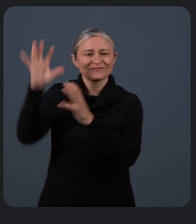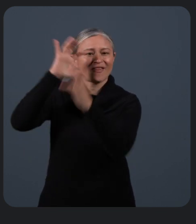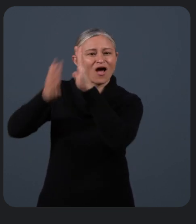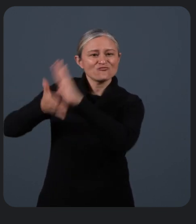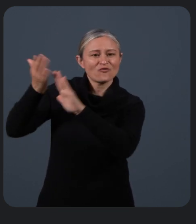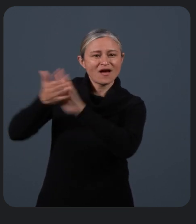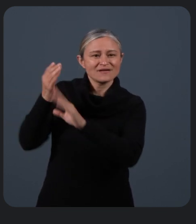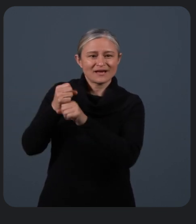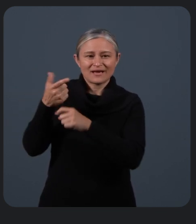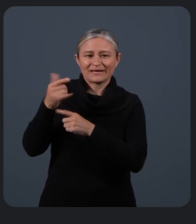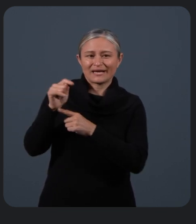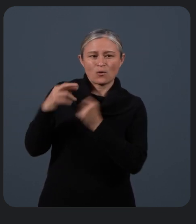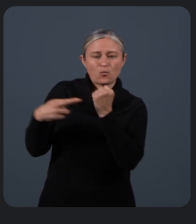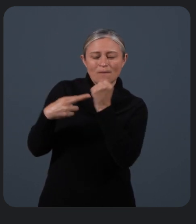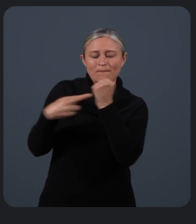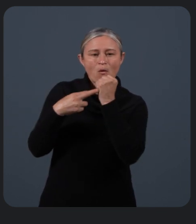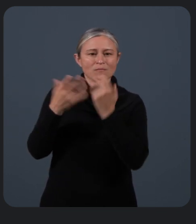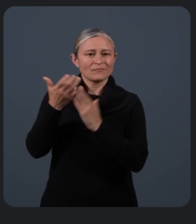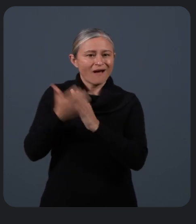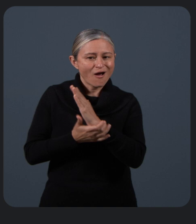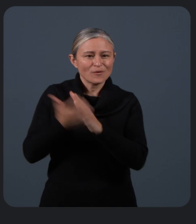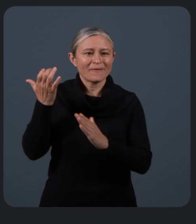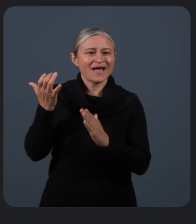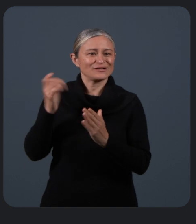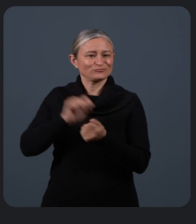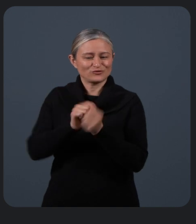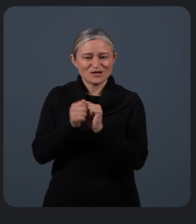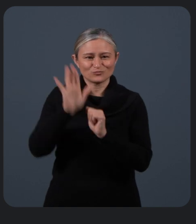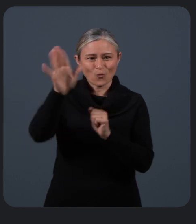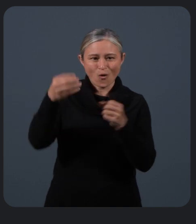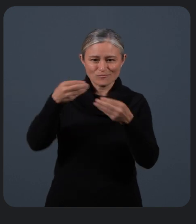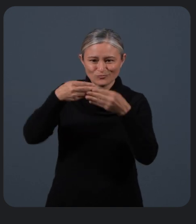to automatically deploy your code changes.